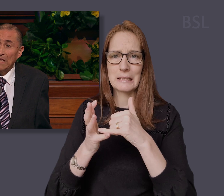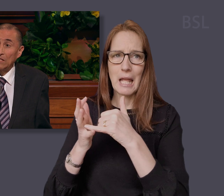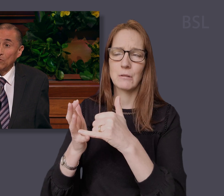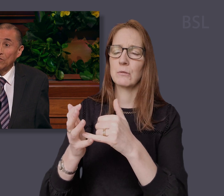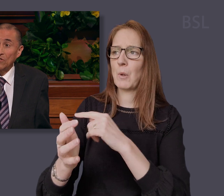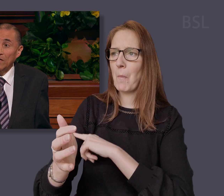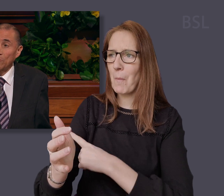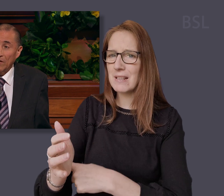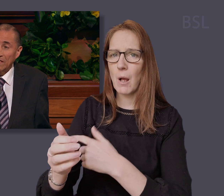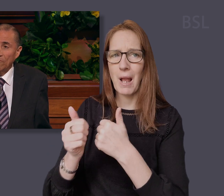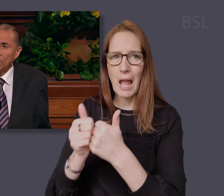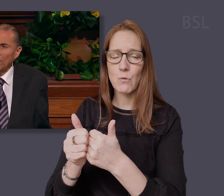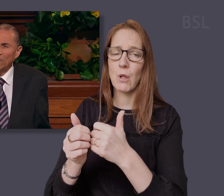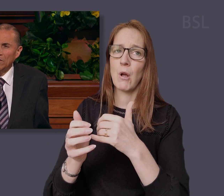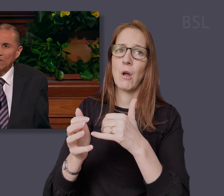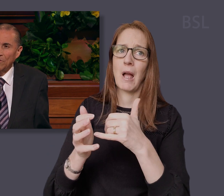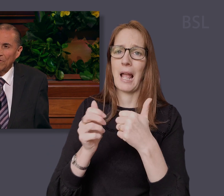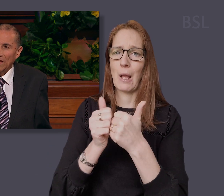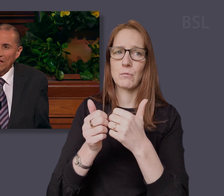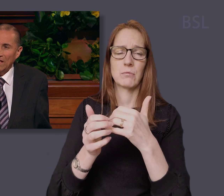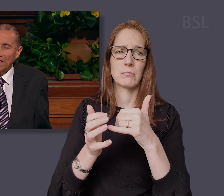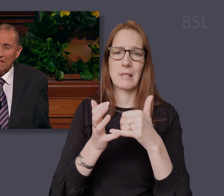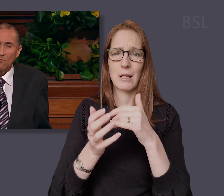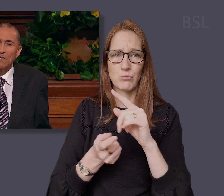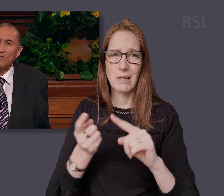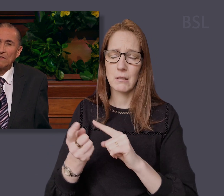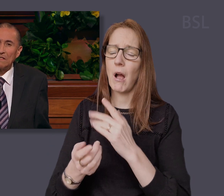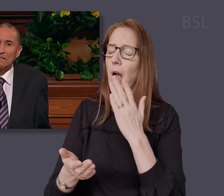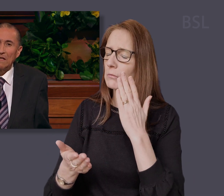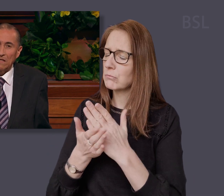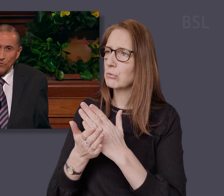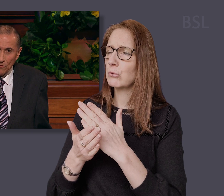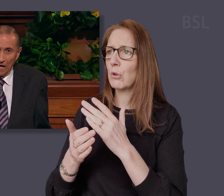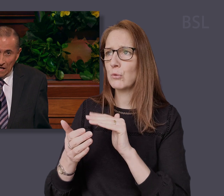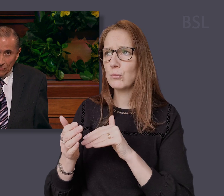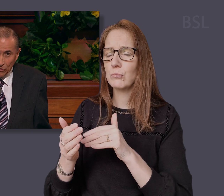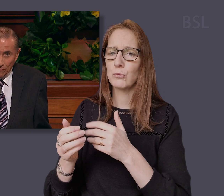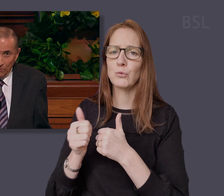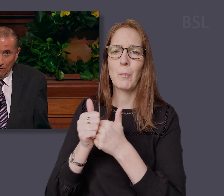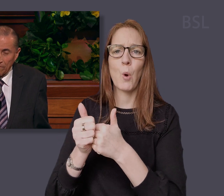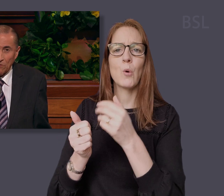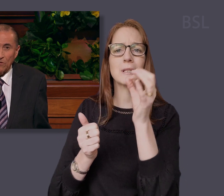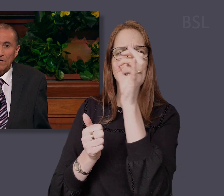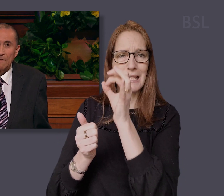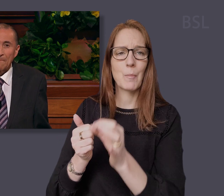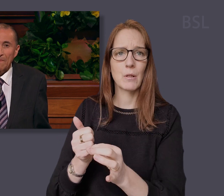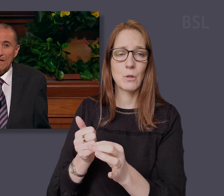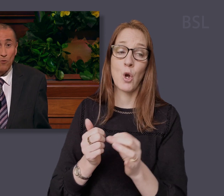to his stake president for several years. He was a true undershepherd of the Lord.